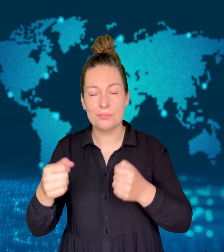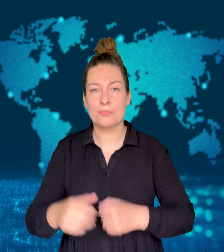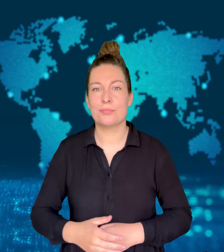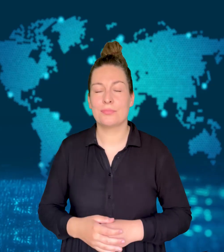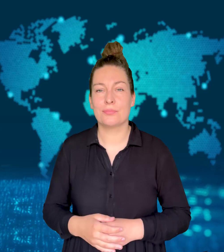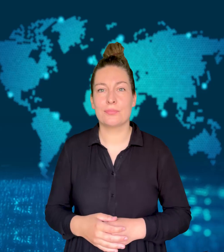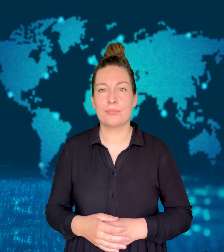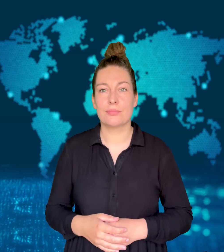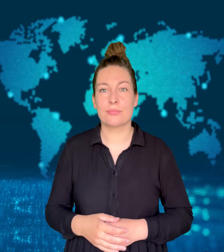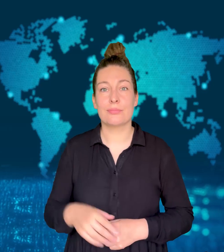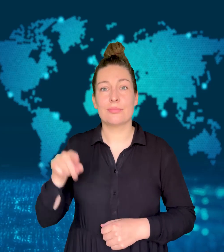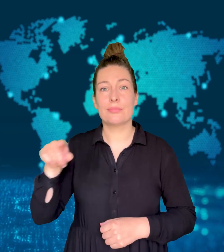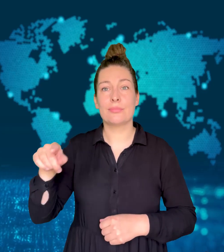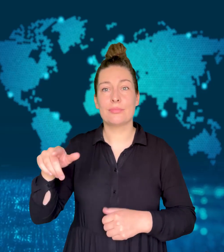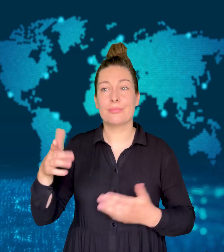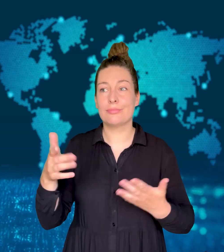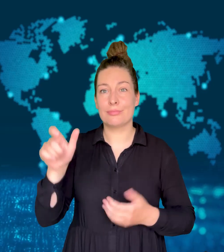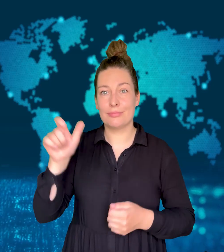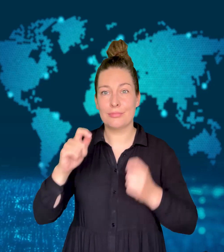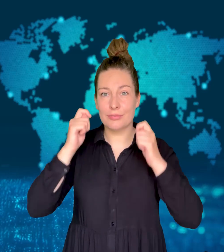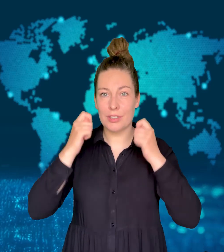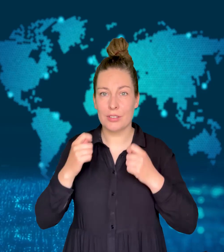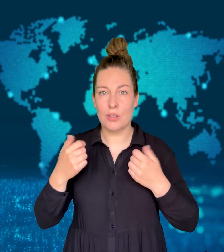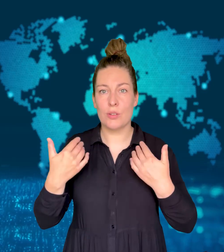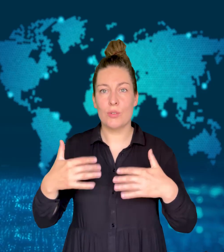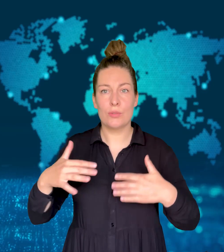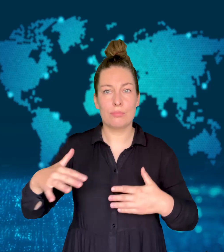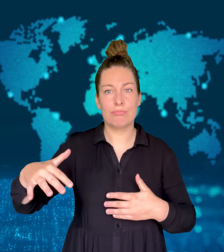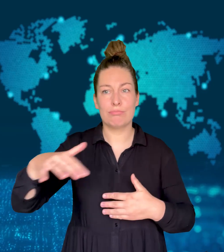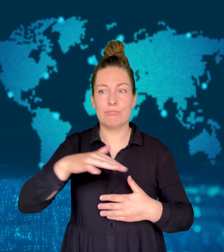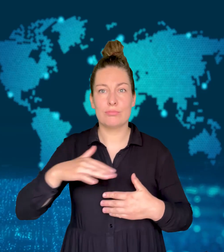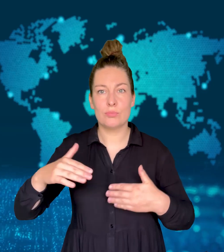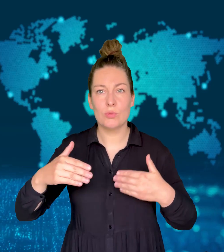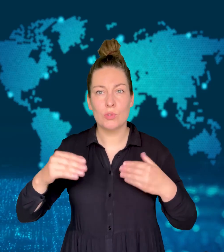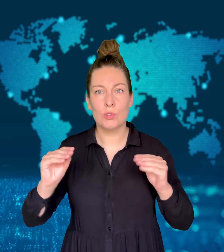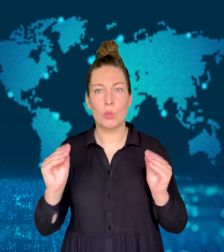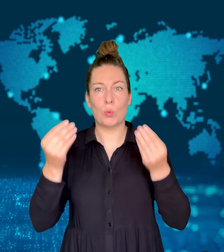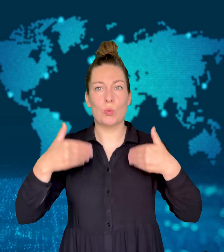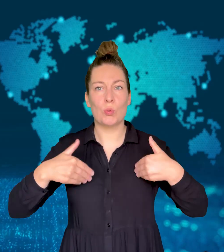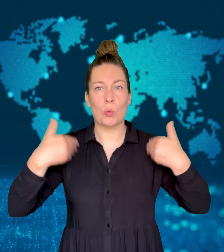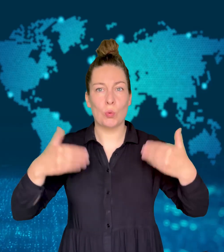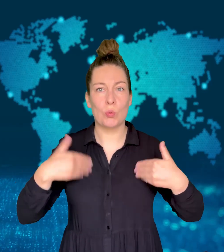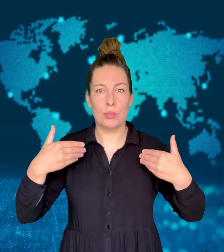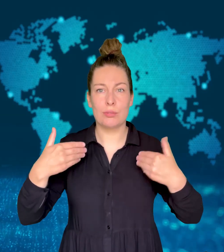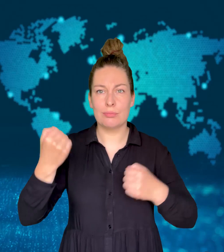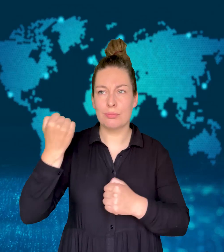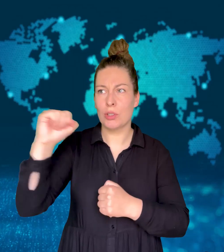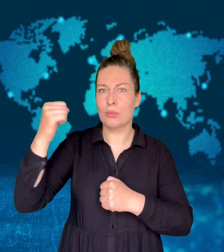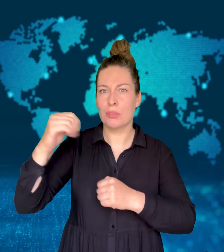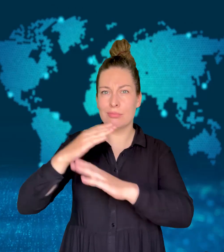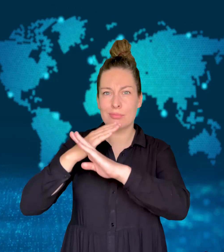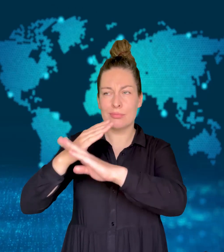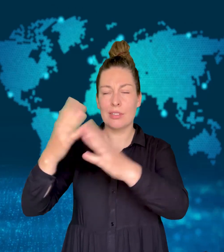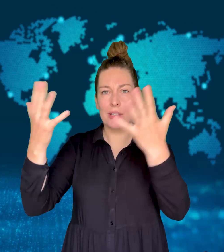She has become a representative of youth who protest climate change.